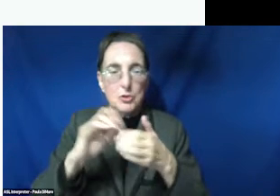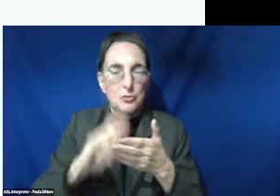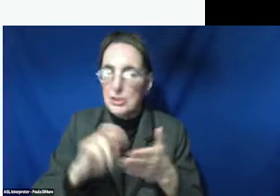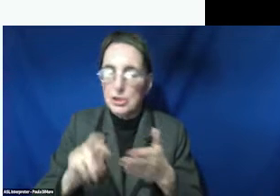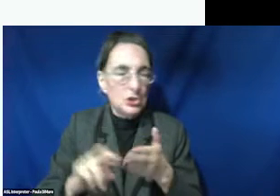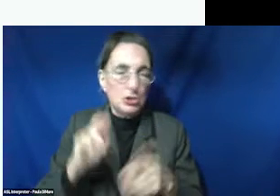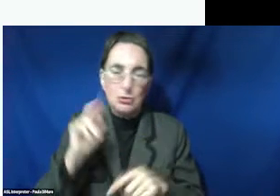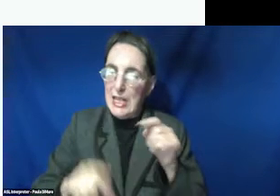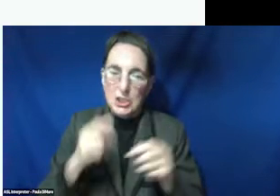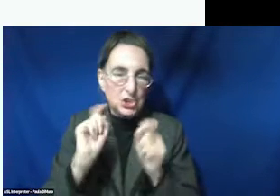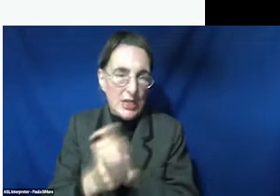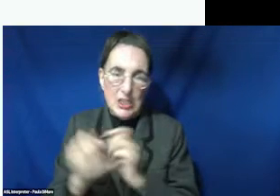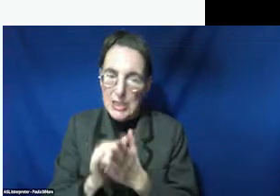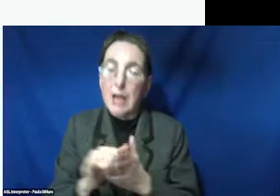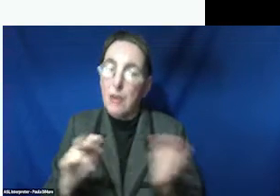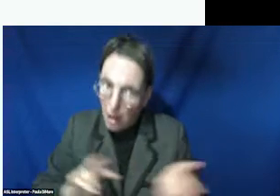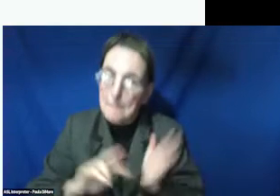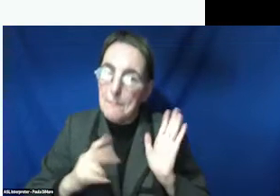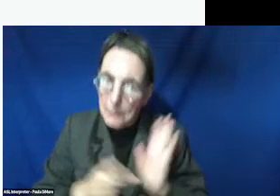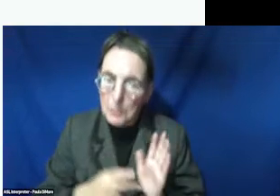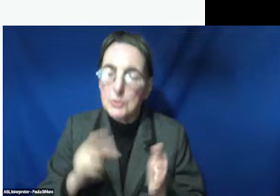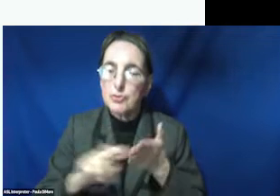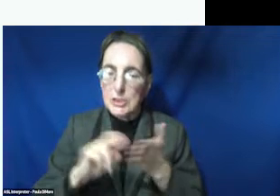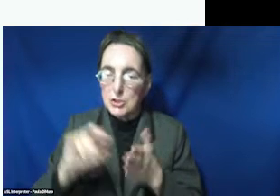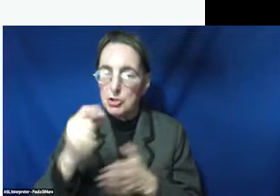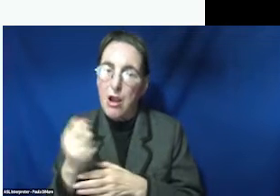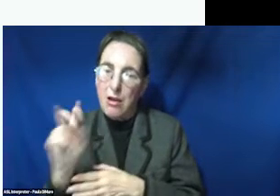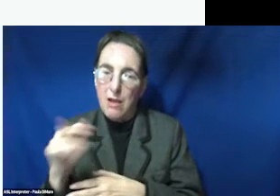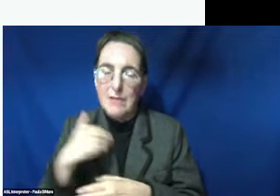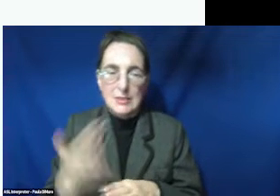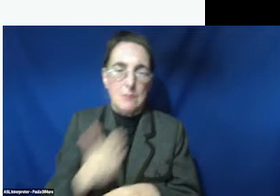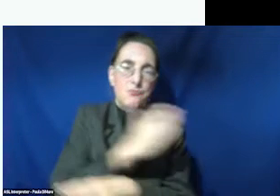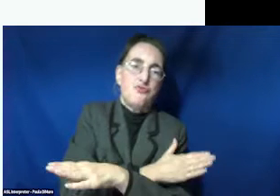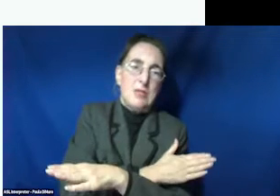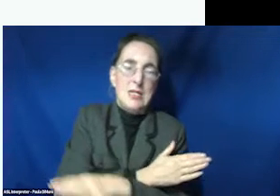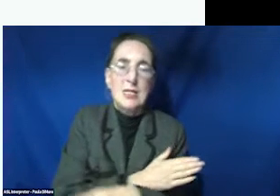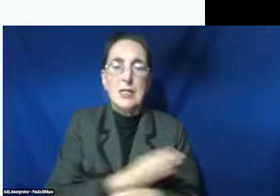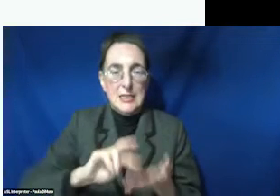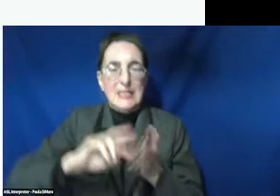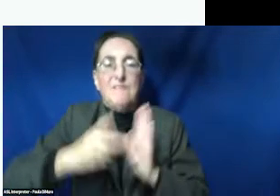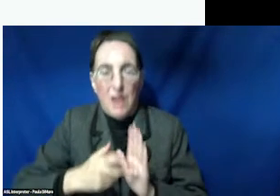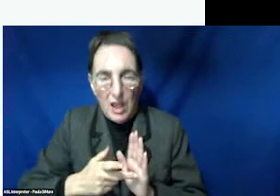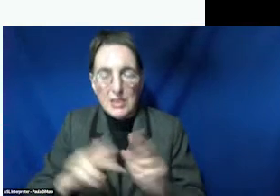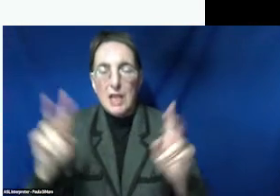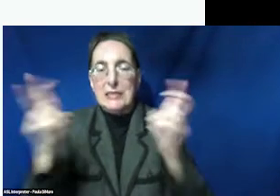Research.gov has some pre-defined titles that we will put on if the proposal is,